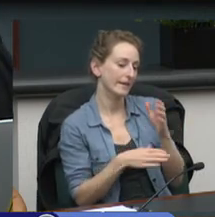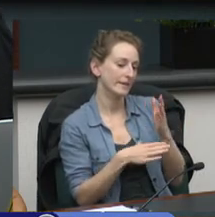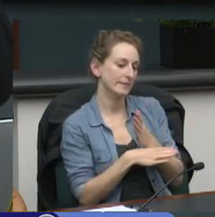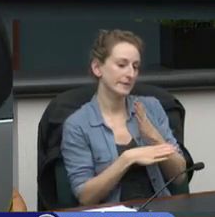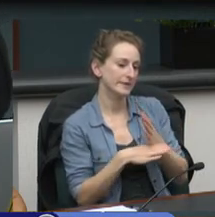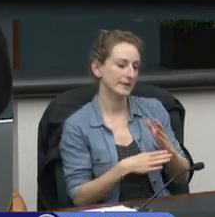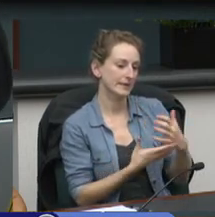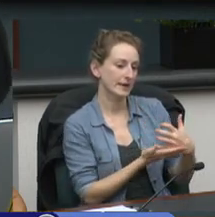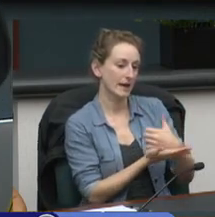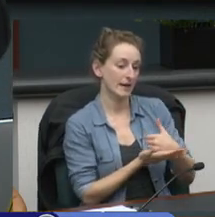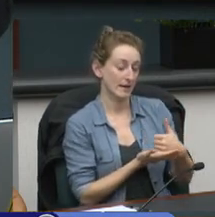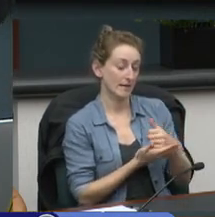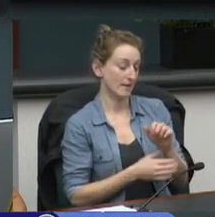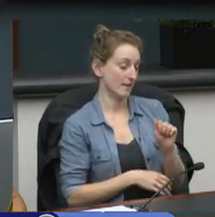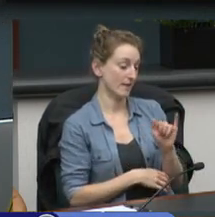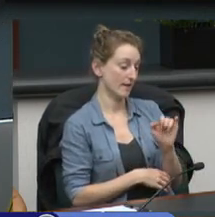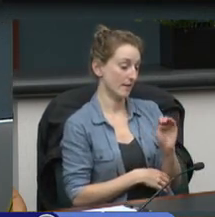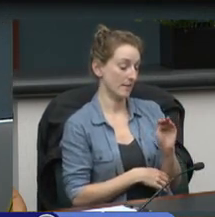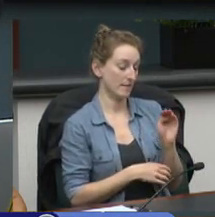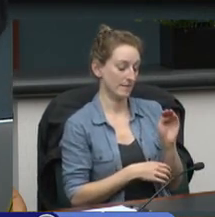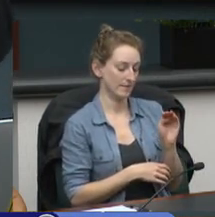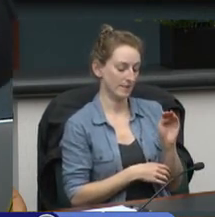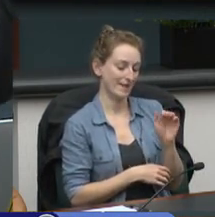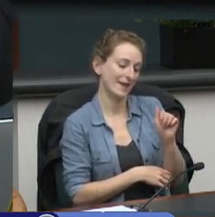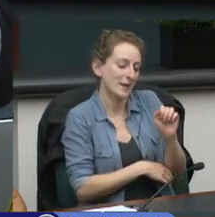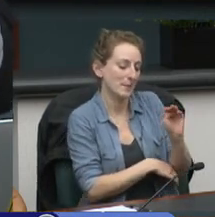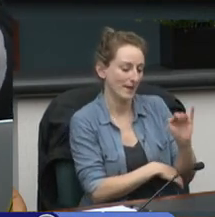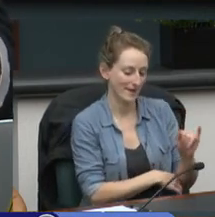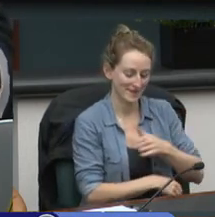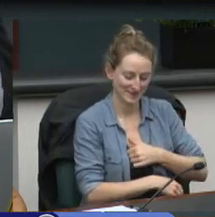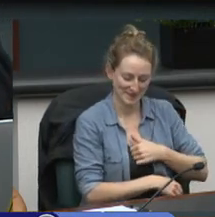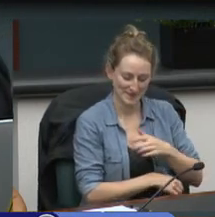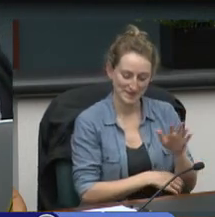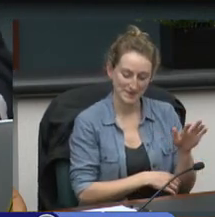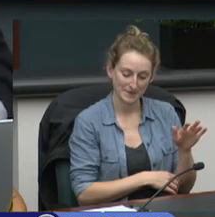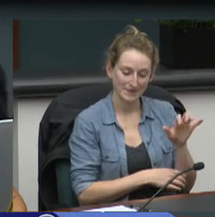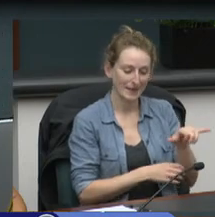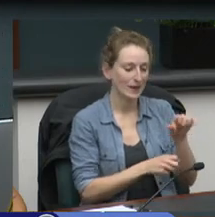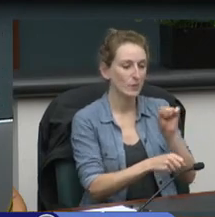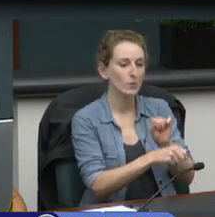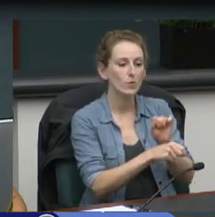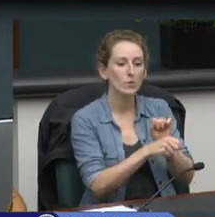when we think about workforce affordable low income very low income whatever the